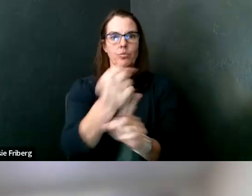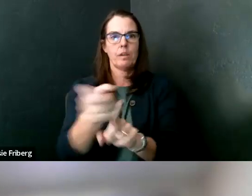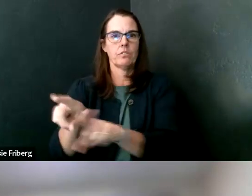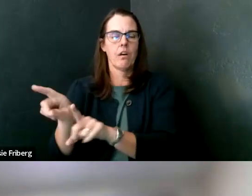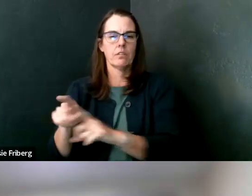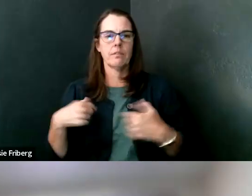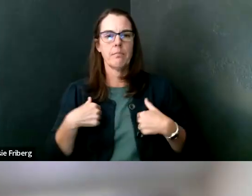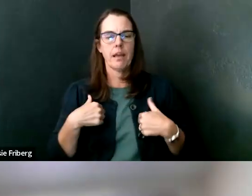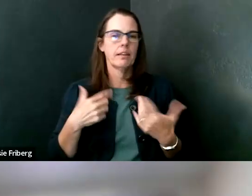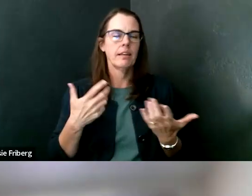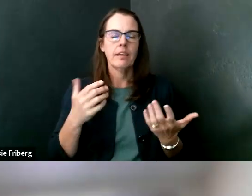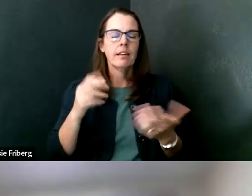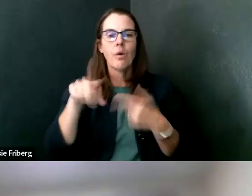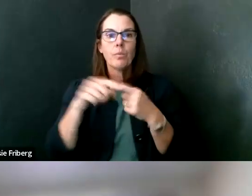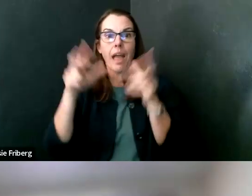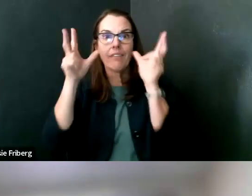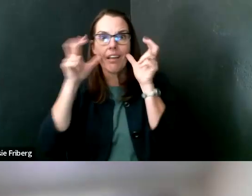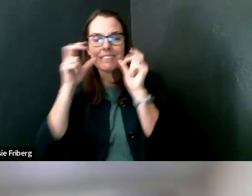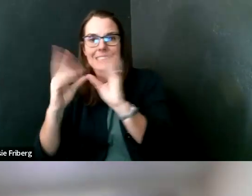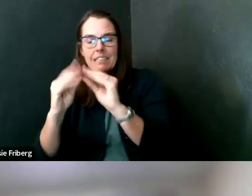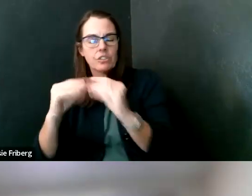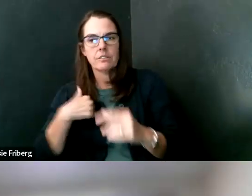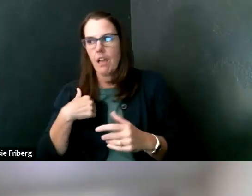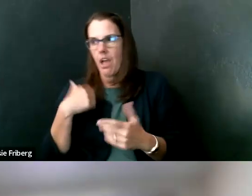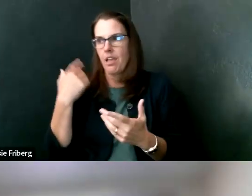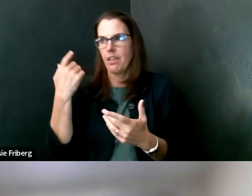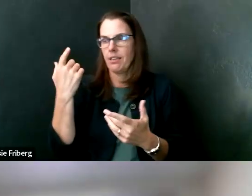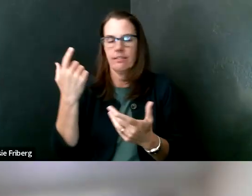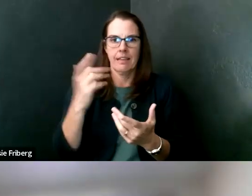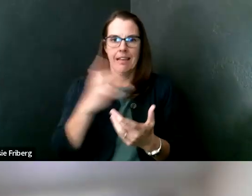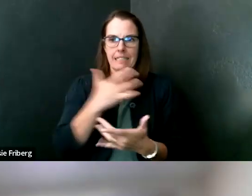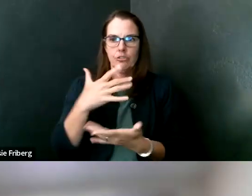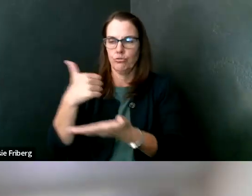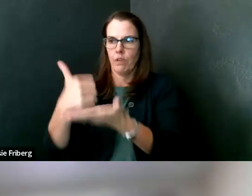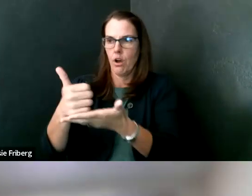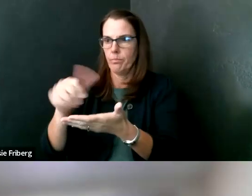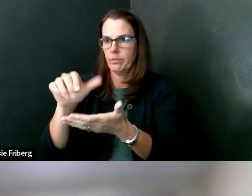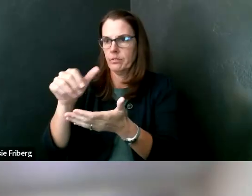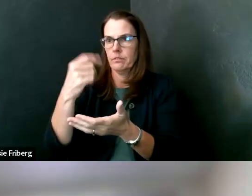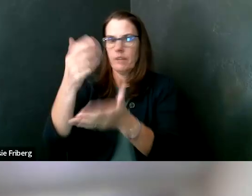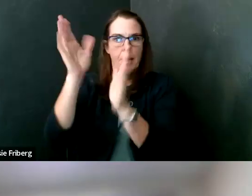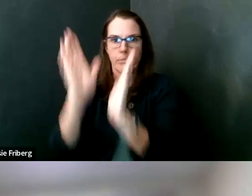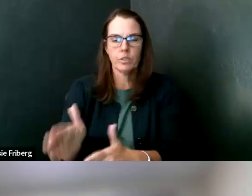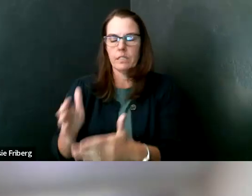leave a listening session without helping someone find a way to directly improve affordability in